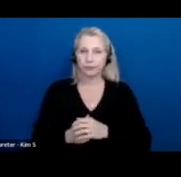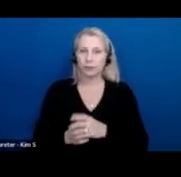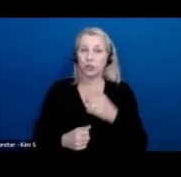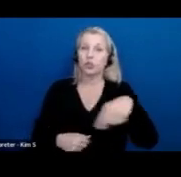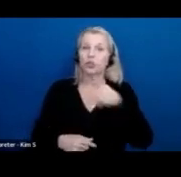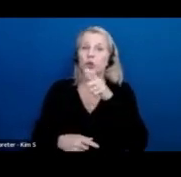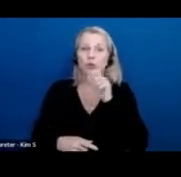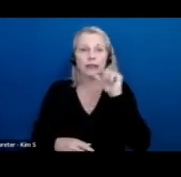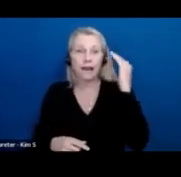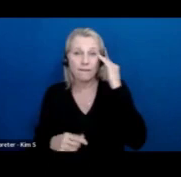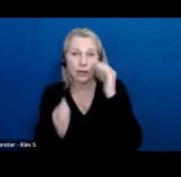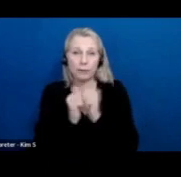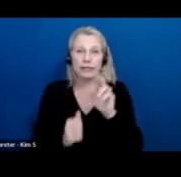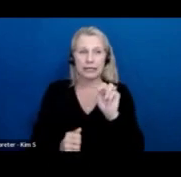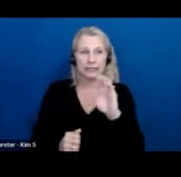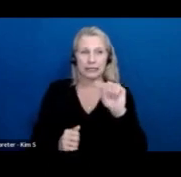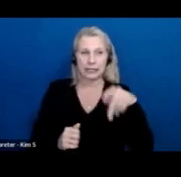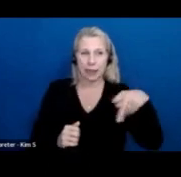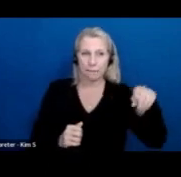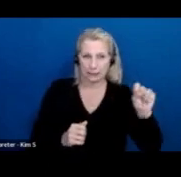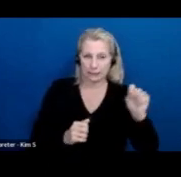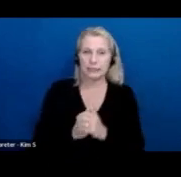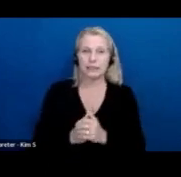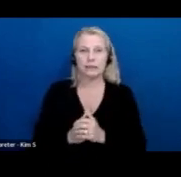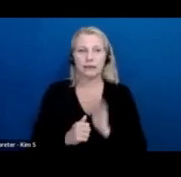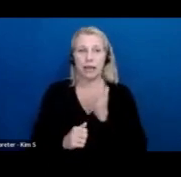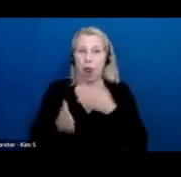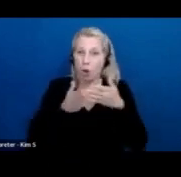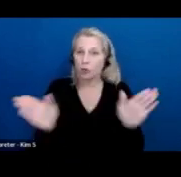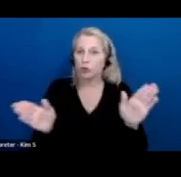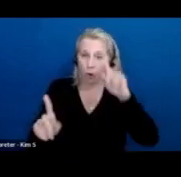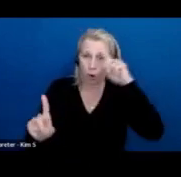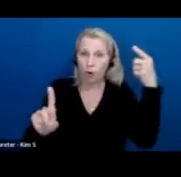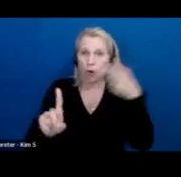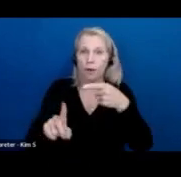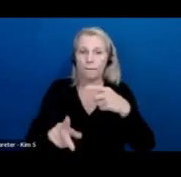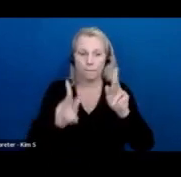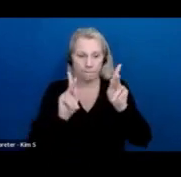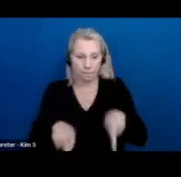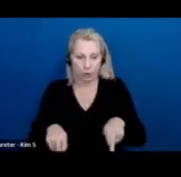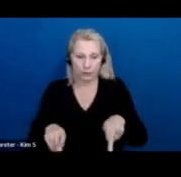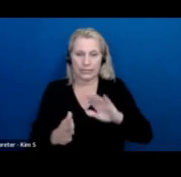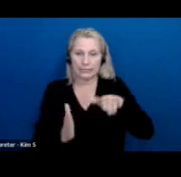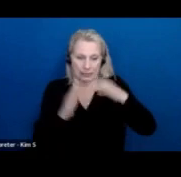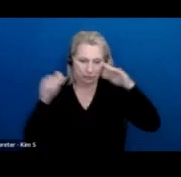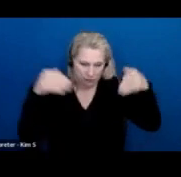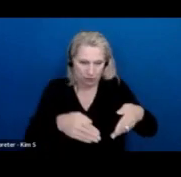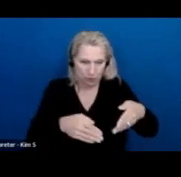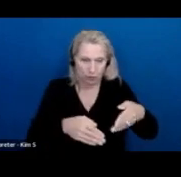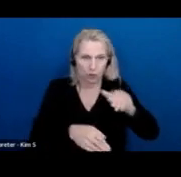who are unfamiliar with NCAPPS, our broad goal is to make person-centered principles not just an aspiration, but a